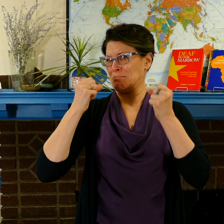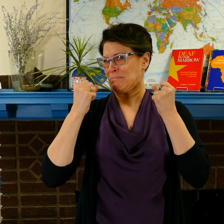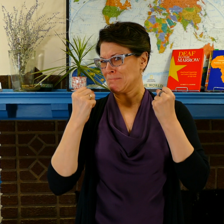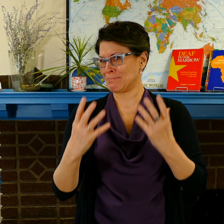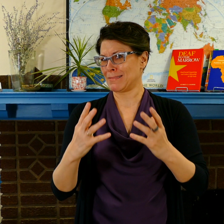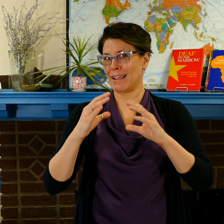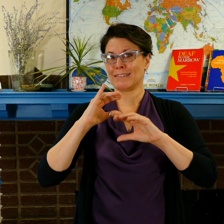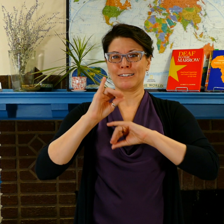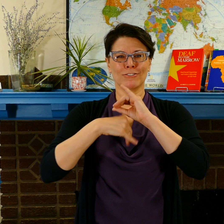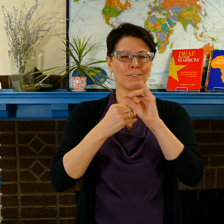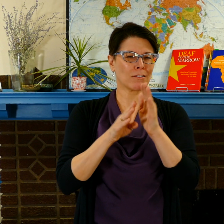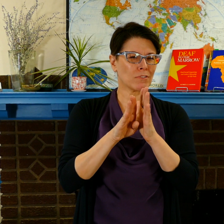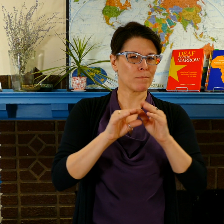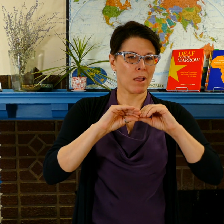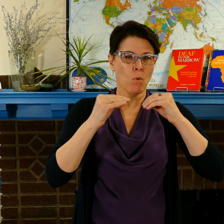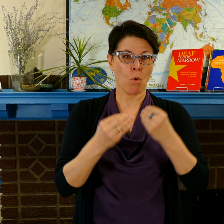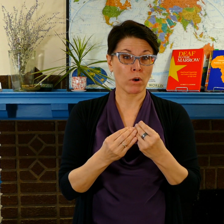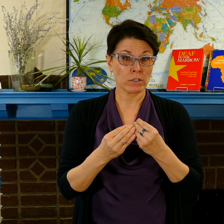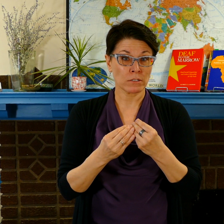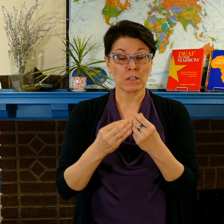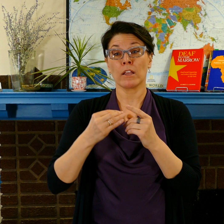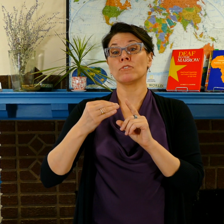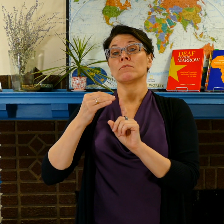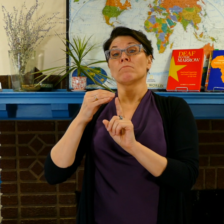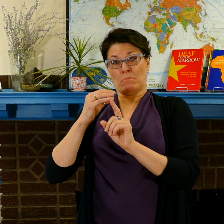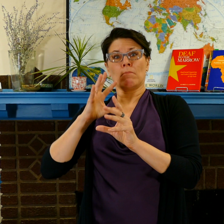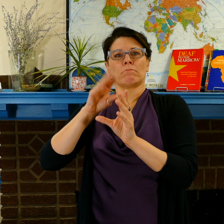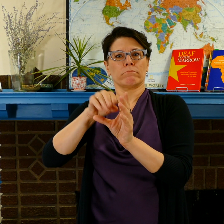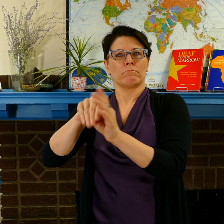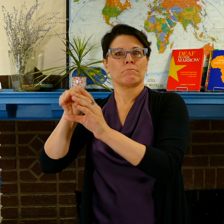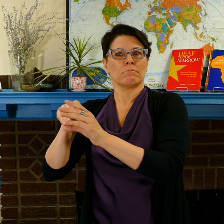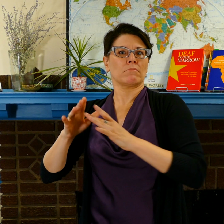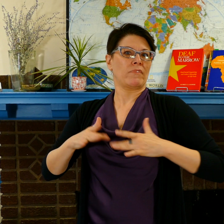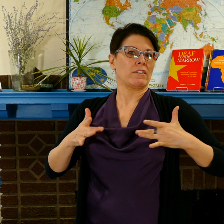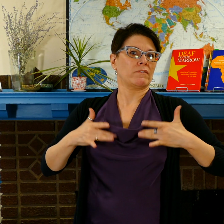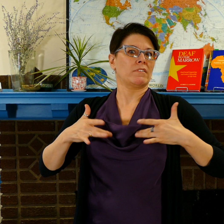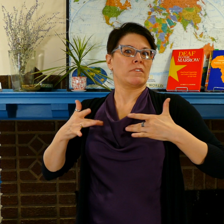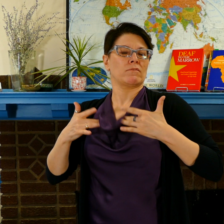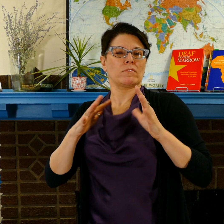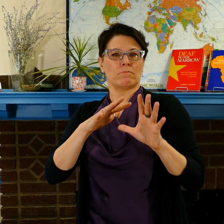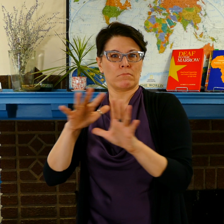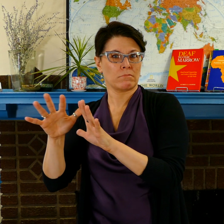development organizations in the Washington, DC area and their many events.